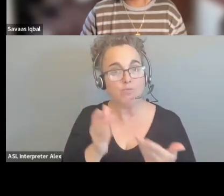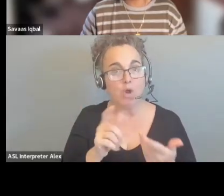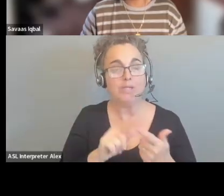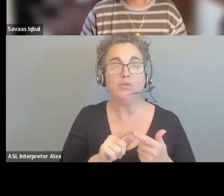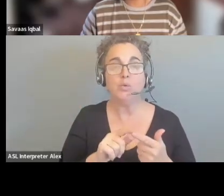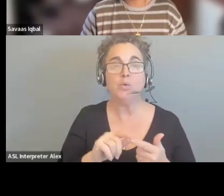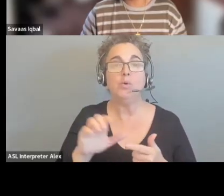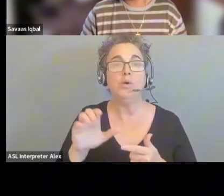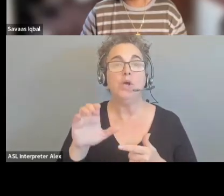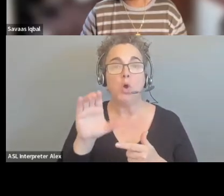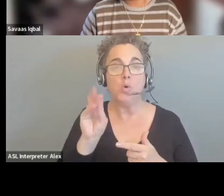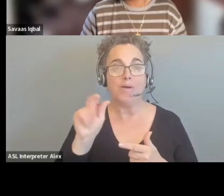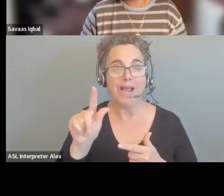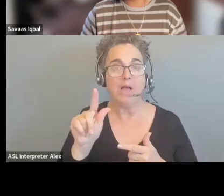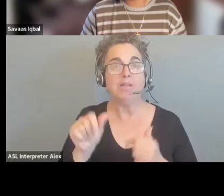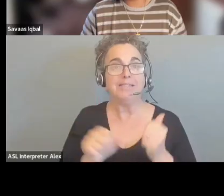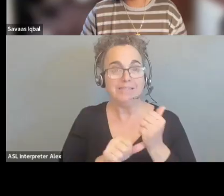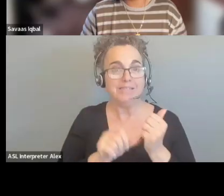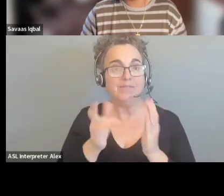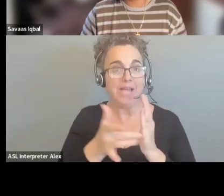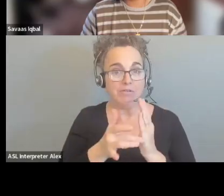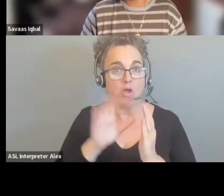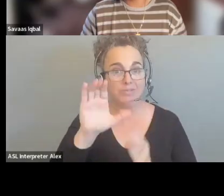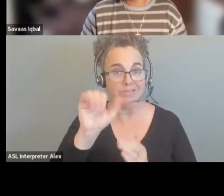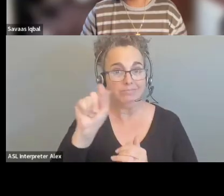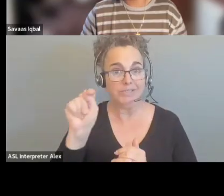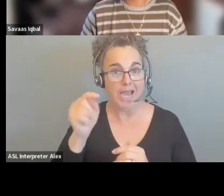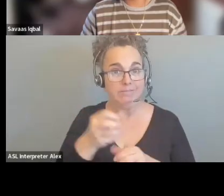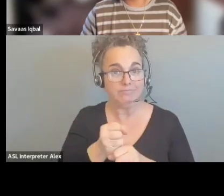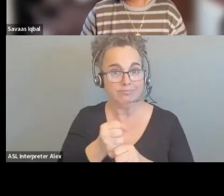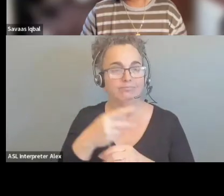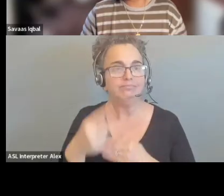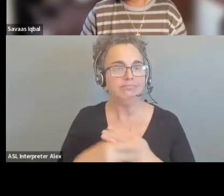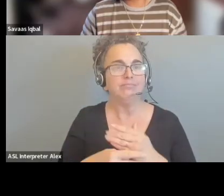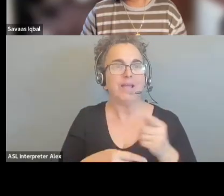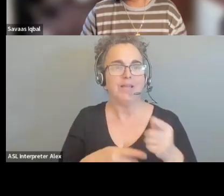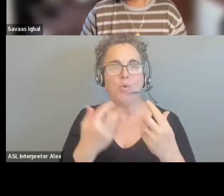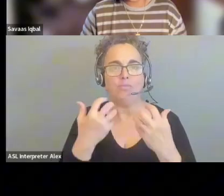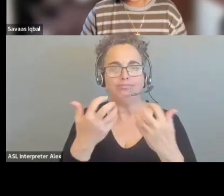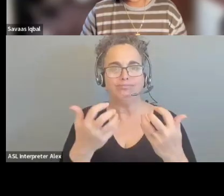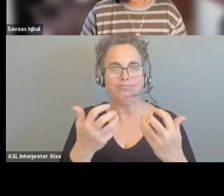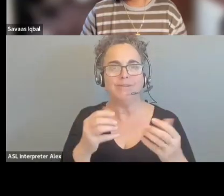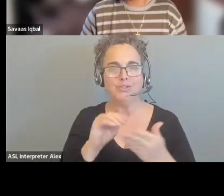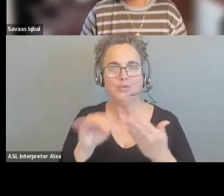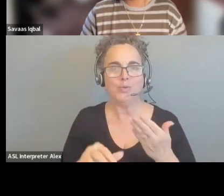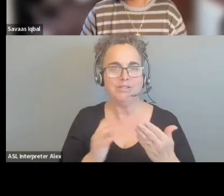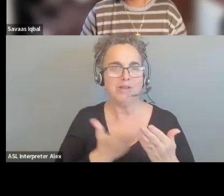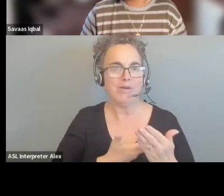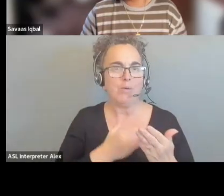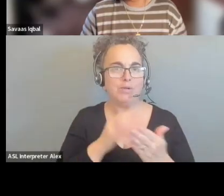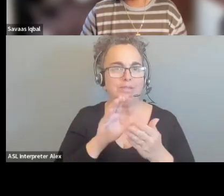and over here to the right of the screen there is an image of a bunch of the students on the team and this is where I brought it.